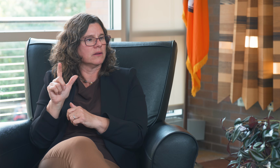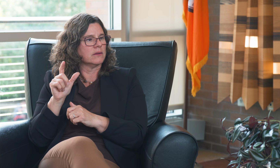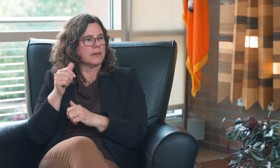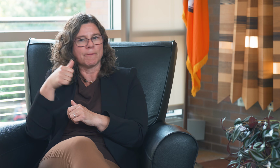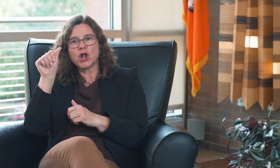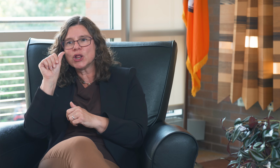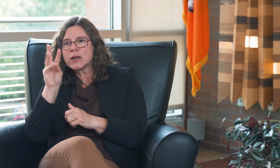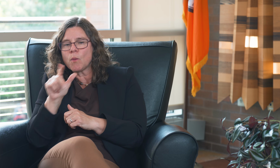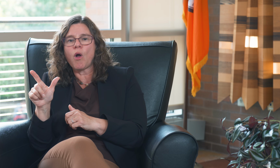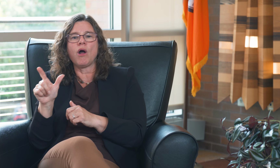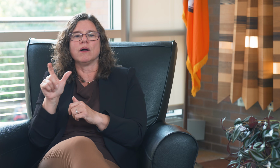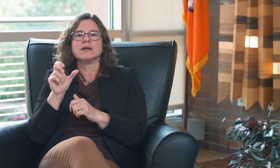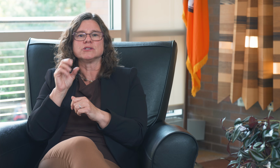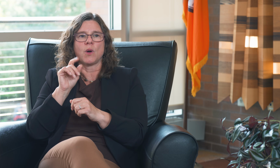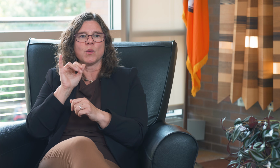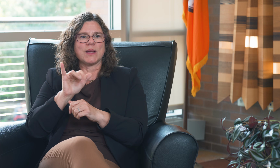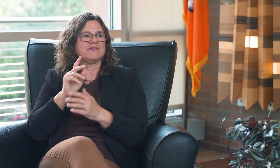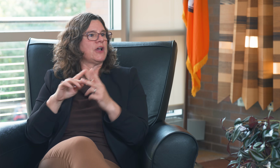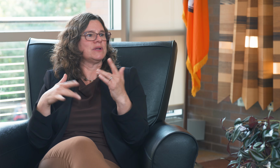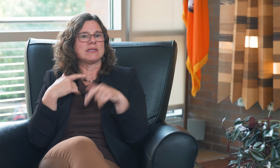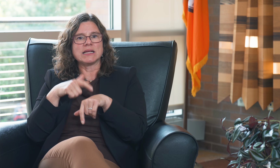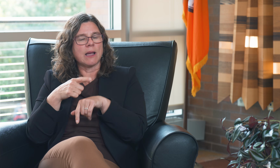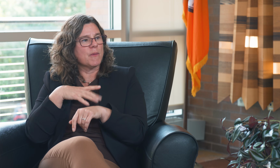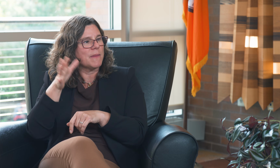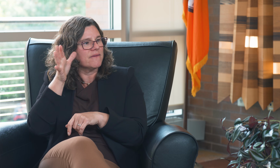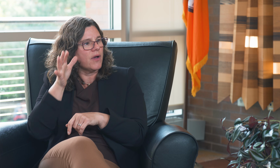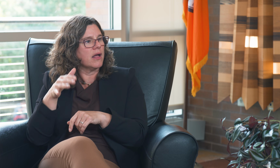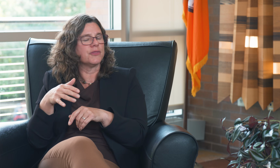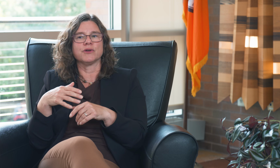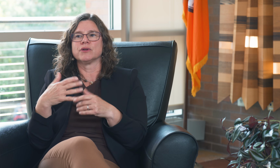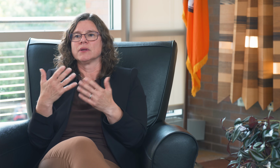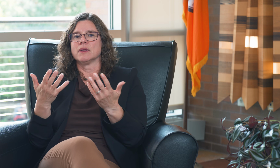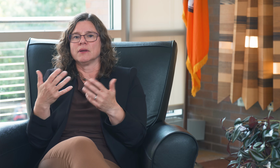So after the tearing down of a wall, the Berlin Wall,